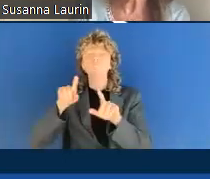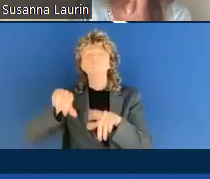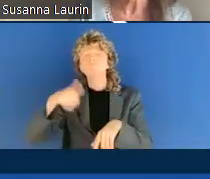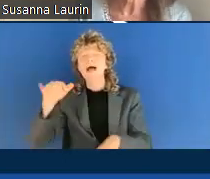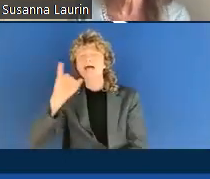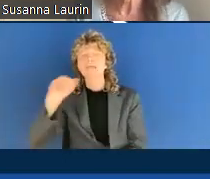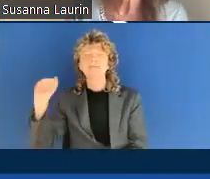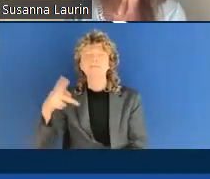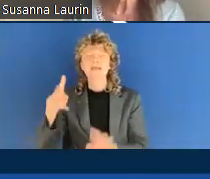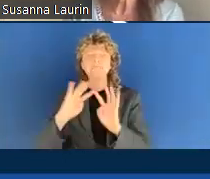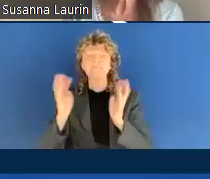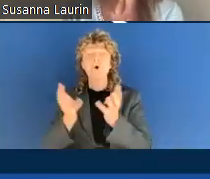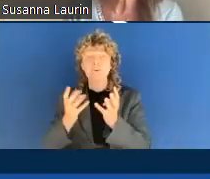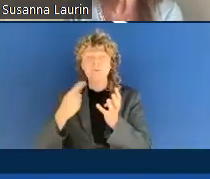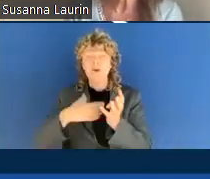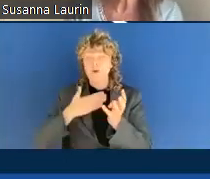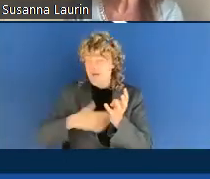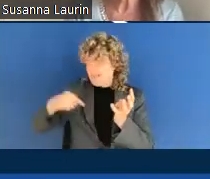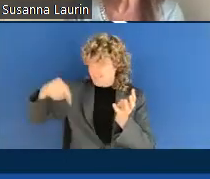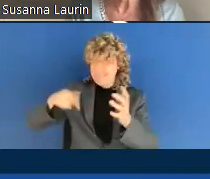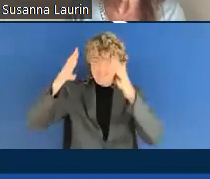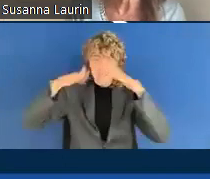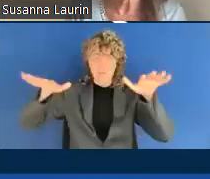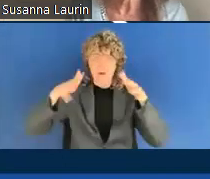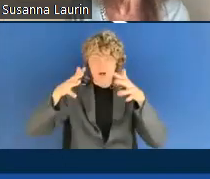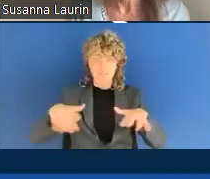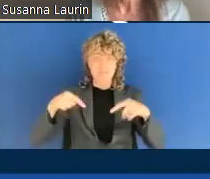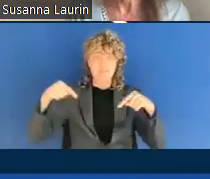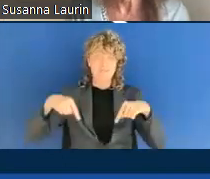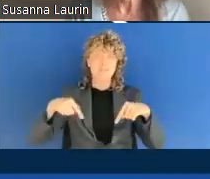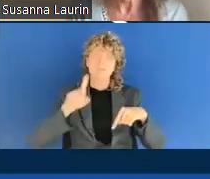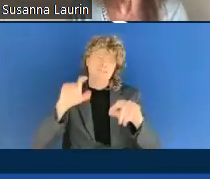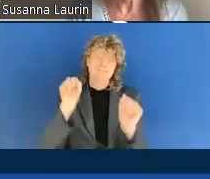event before the summer we didn't really have the bandwidth to make another one very close to that.